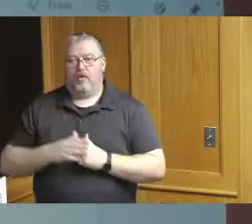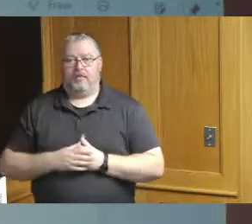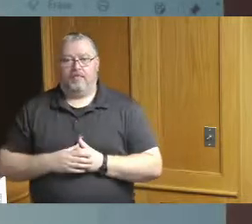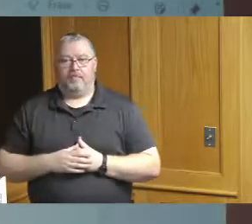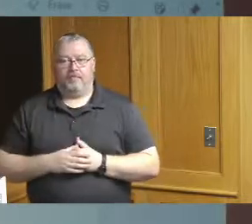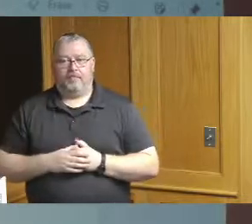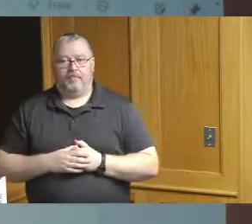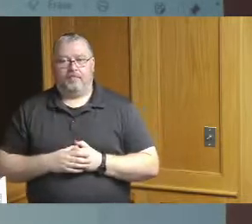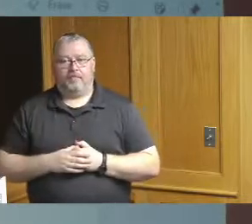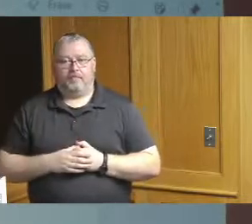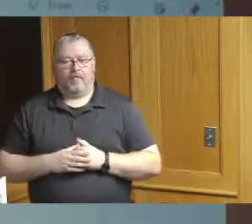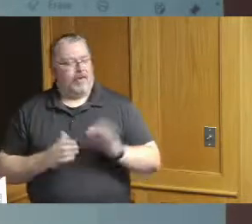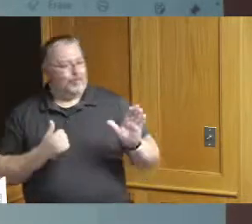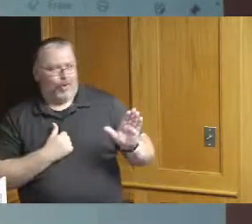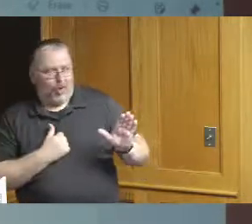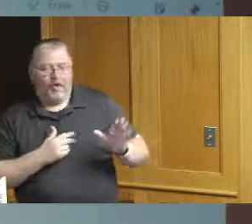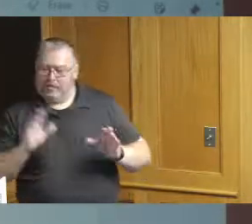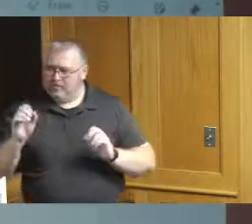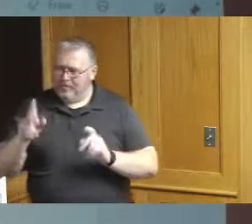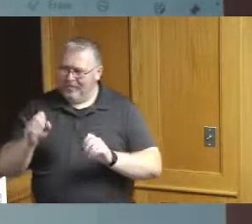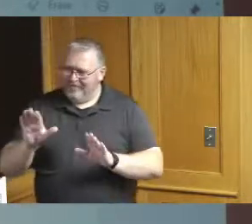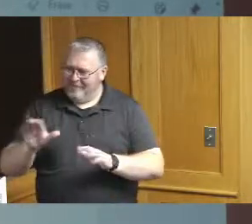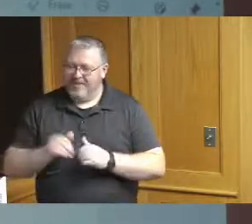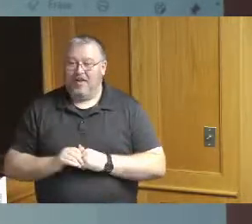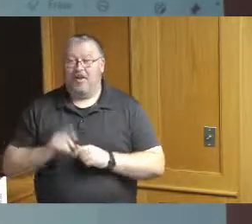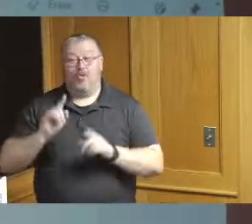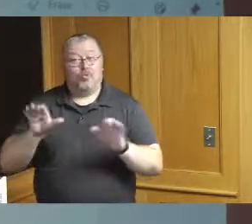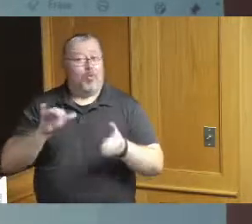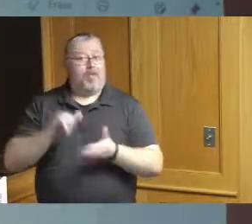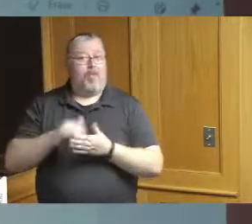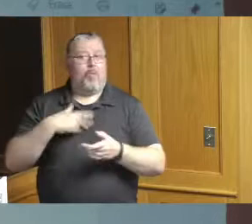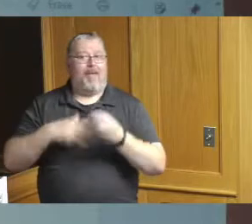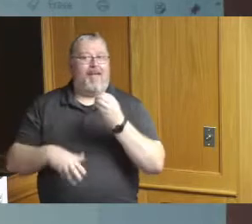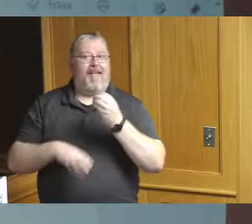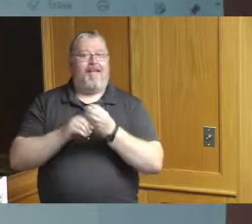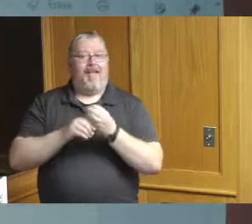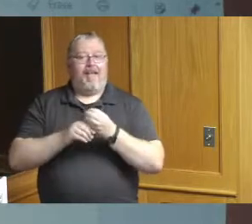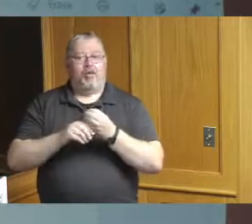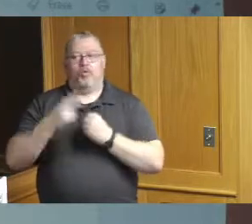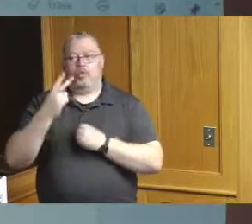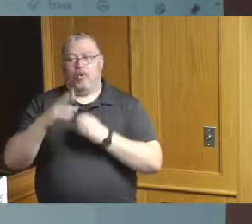that's okay that's okay um and in order to do that we actually add in a two additional crosstown